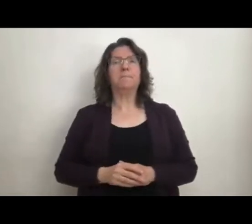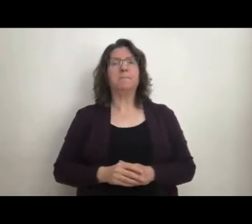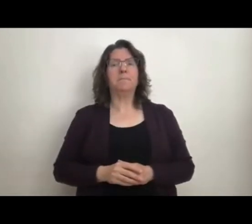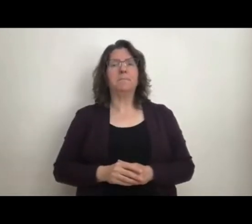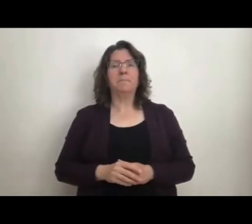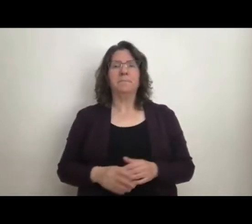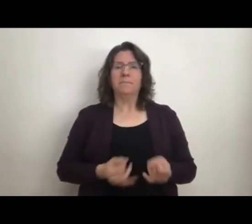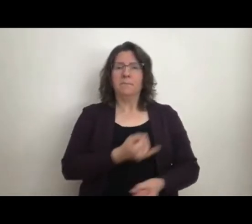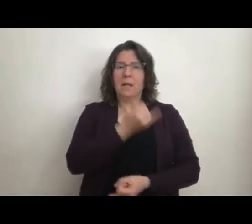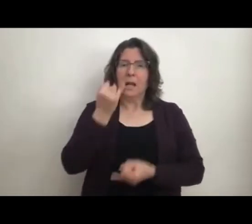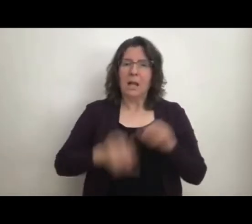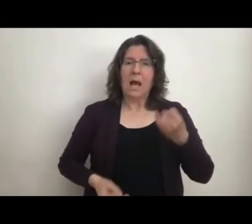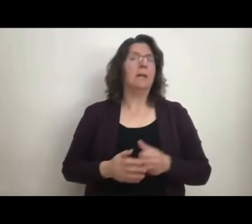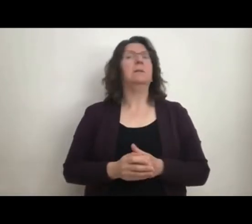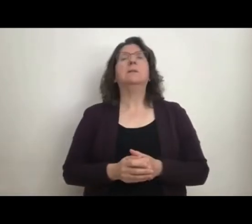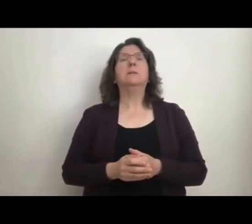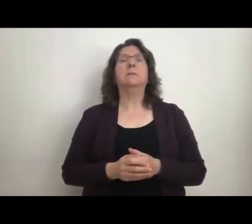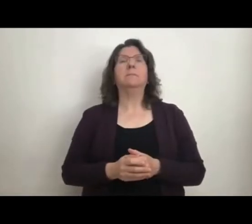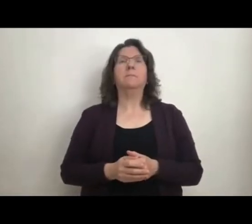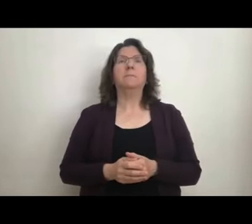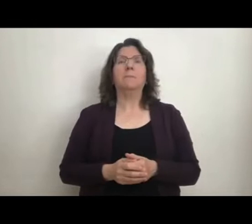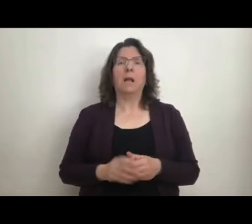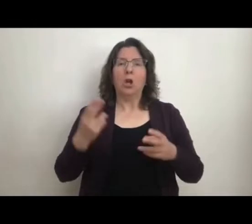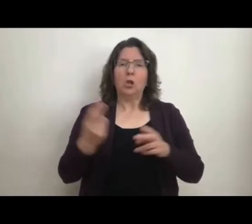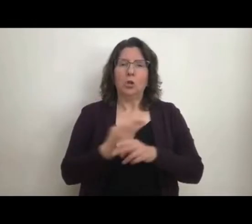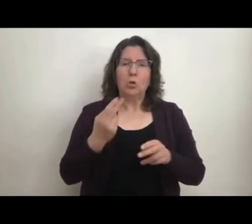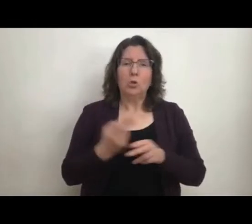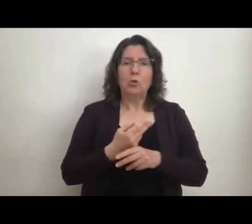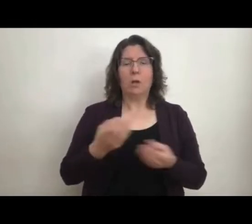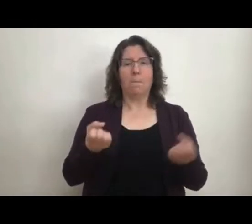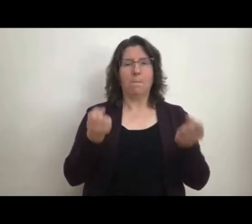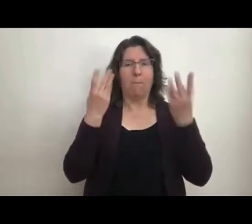For example - for accommodations, it is the hearing person's responsibility, not the deaf person's.